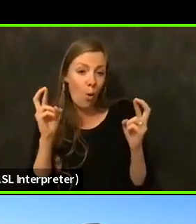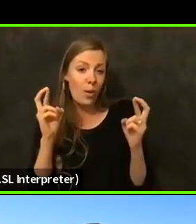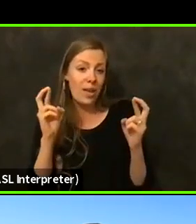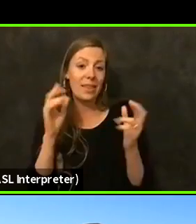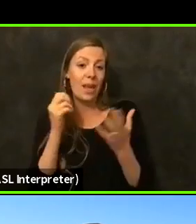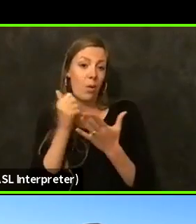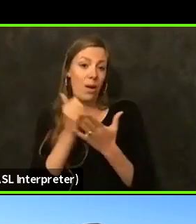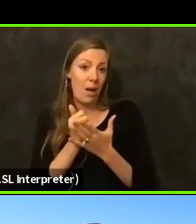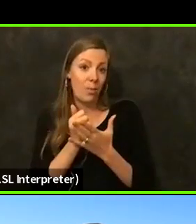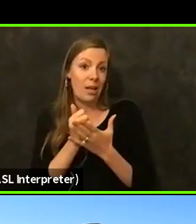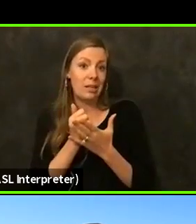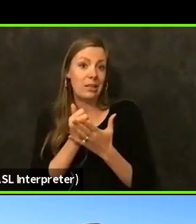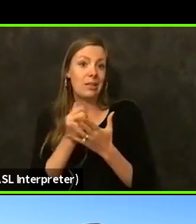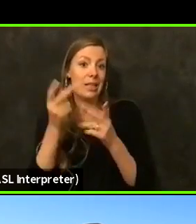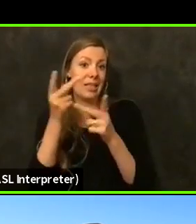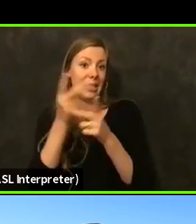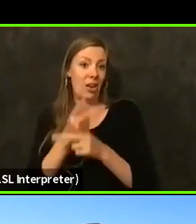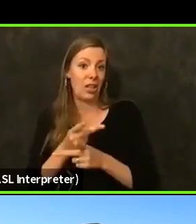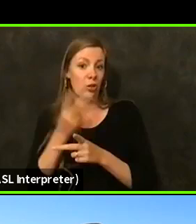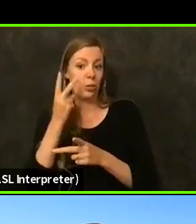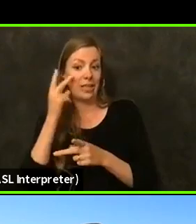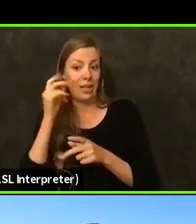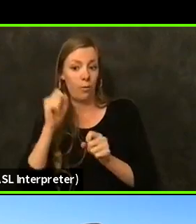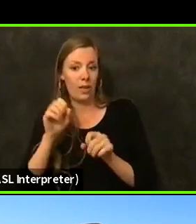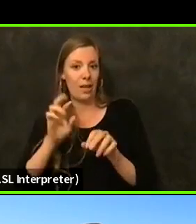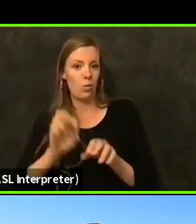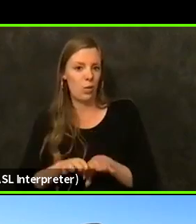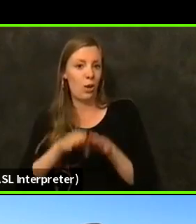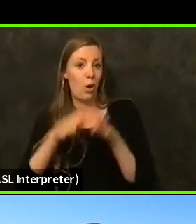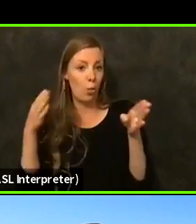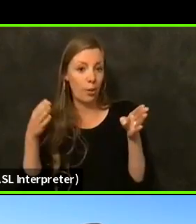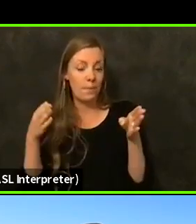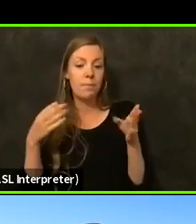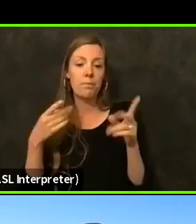Meanwhile, if we can get more people tested and get those numbers back to where